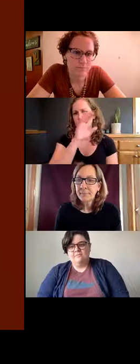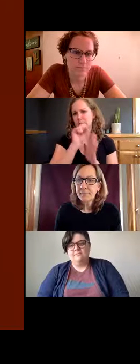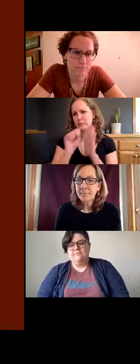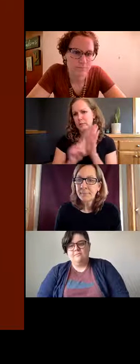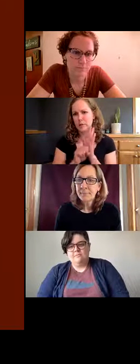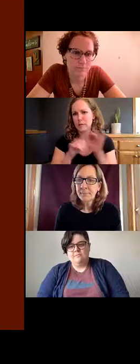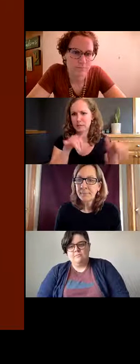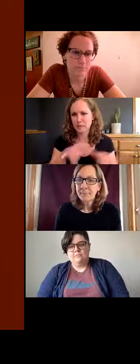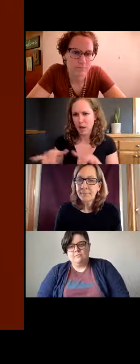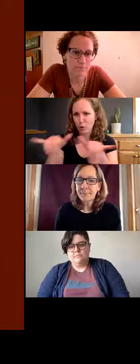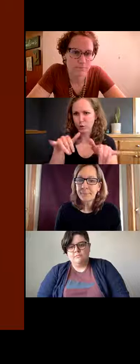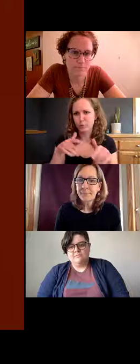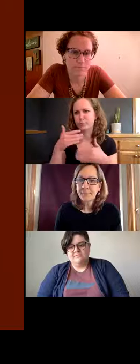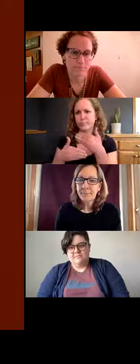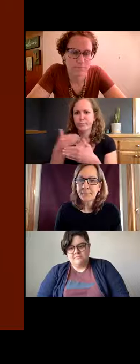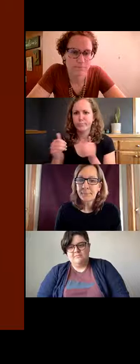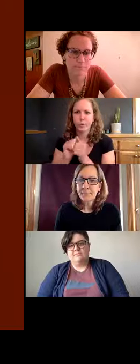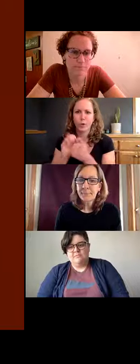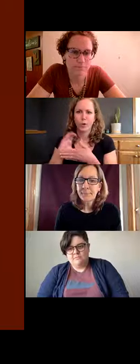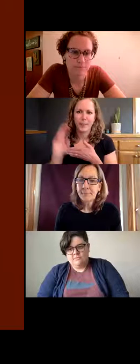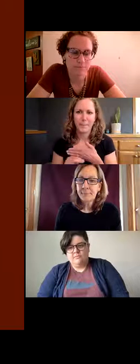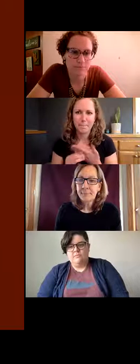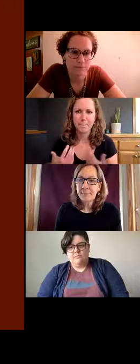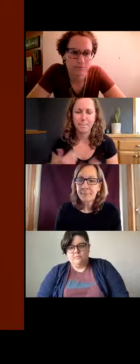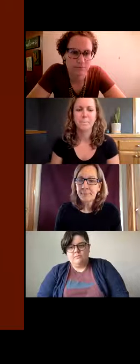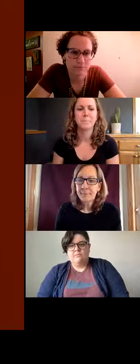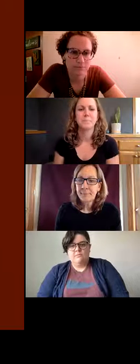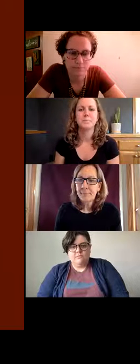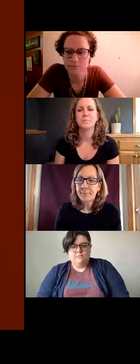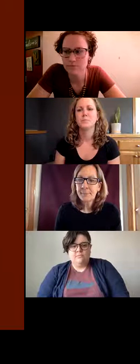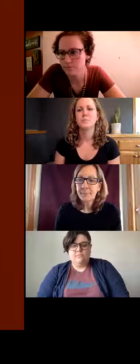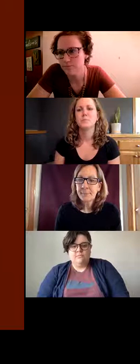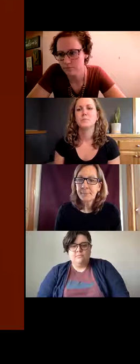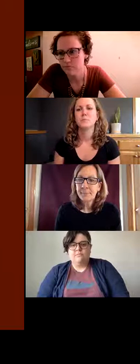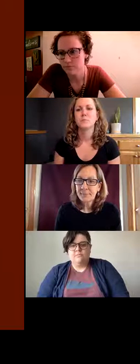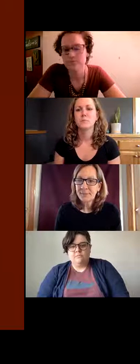We follow that, from the state of Minnesota and progress through those in our curriculum.